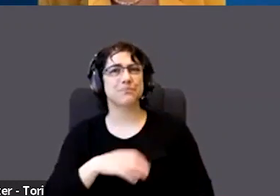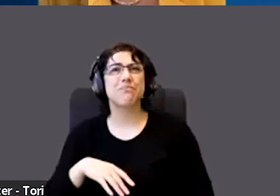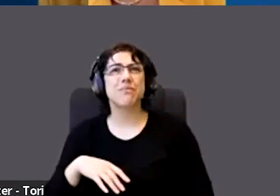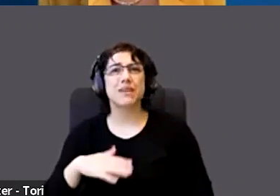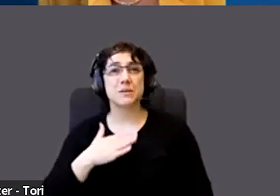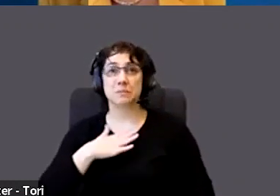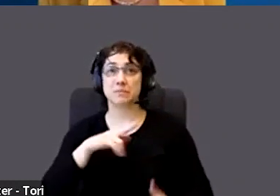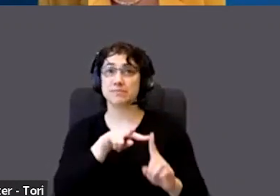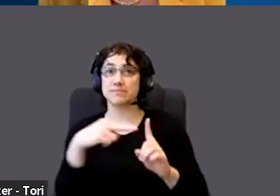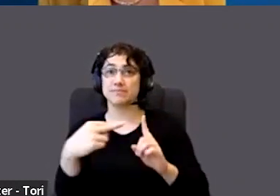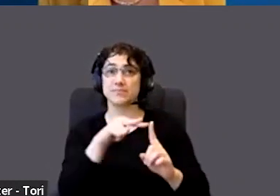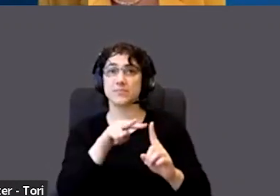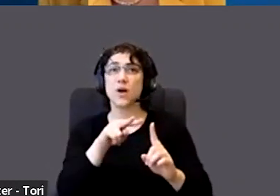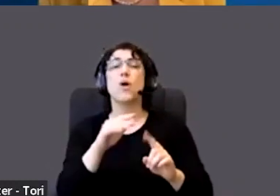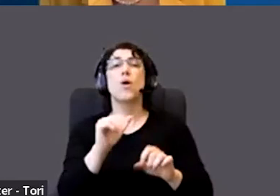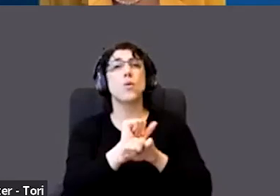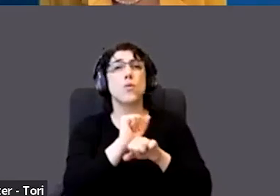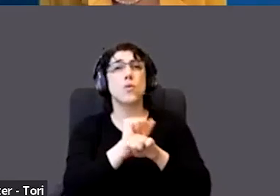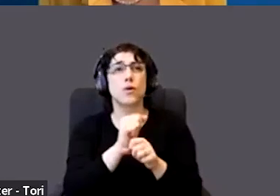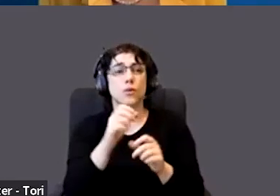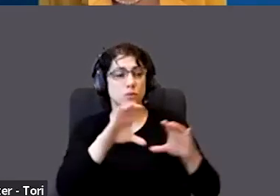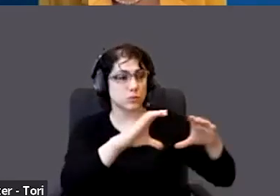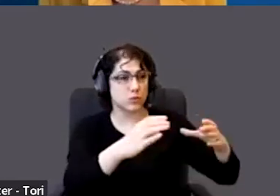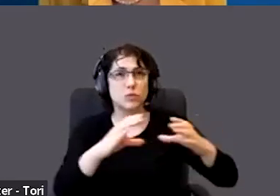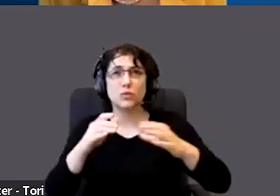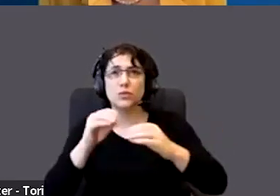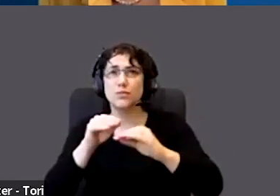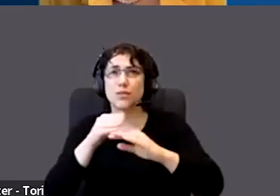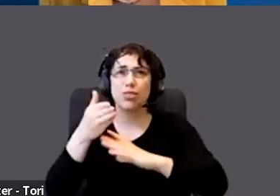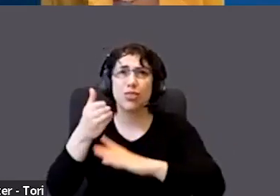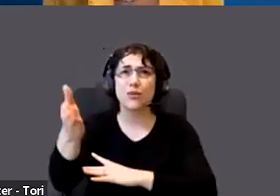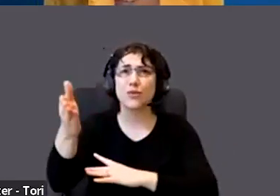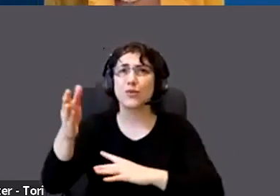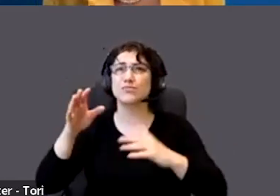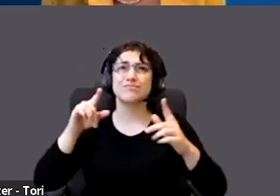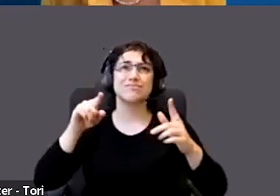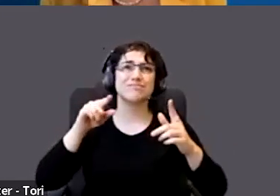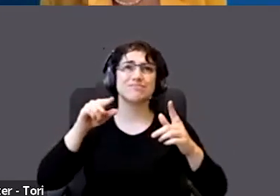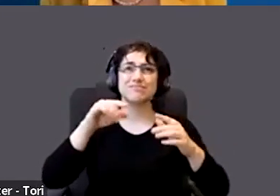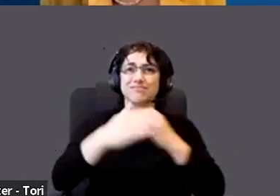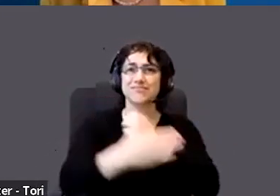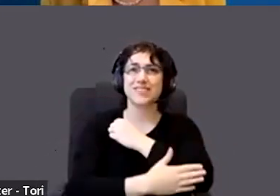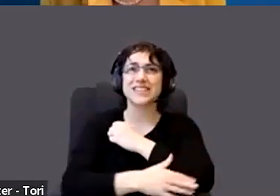with groups across the country when it comes to data literacy. And we've seen how it hasn't been prioritized.